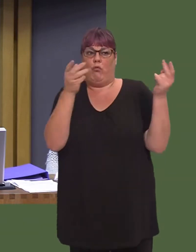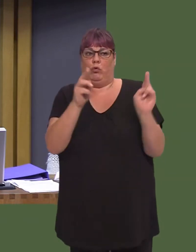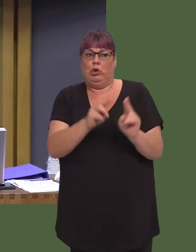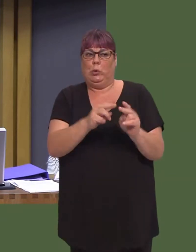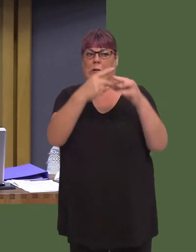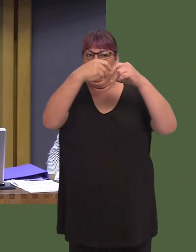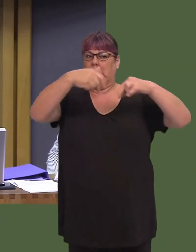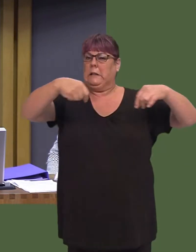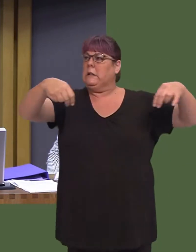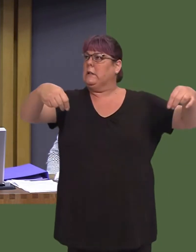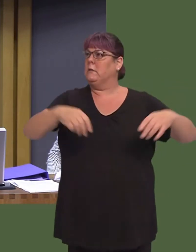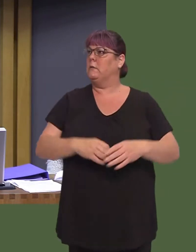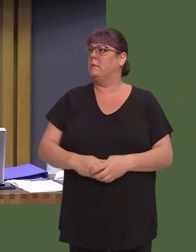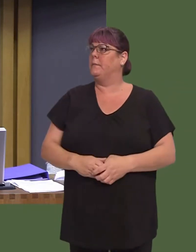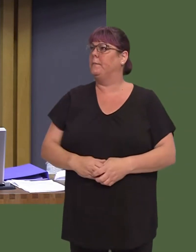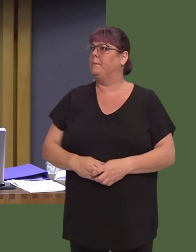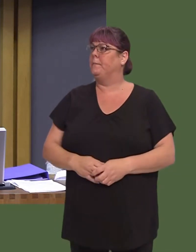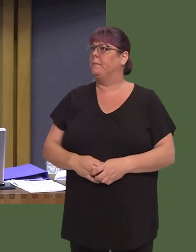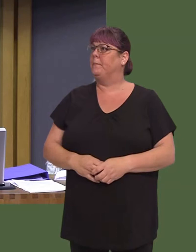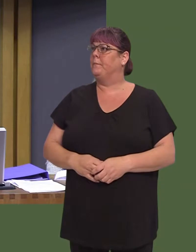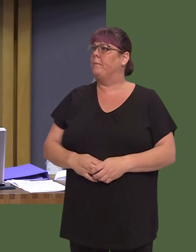from a party that sold off so much social housing and didn't replace it, and caused